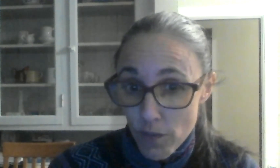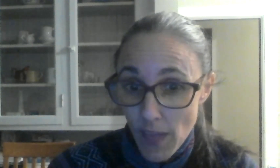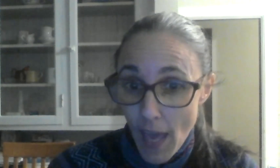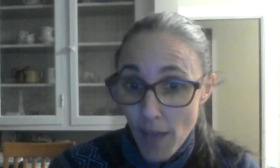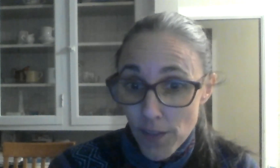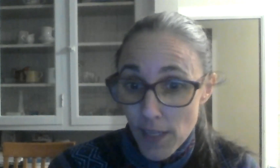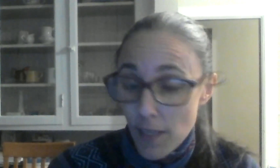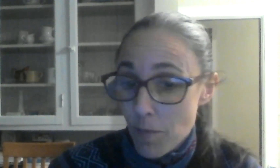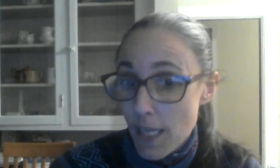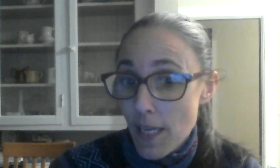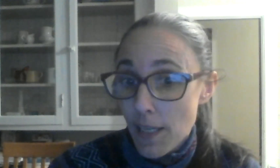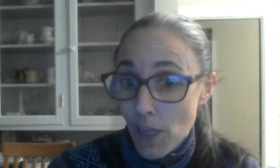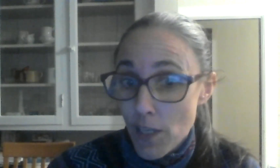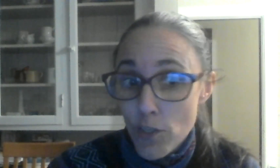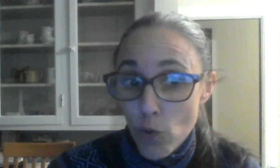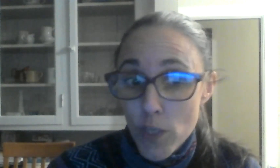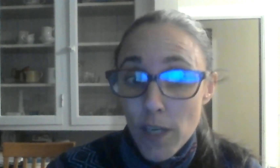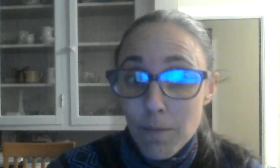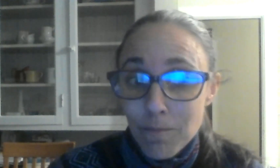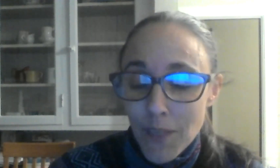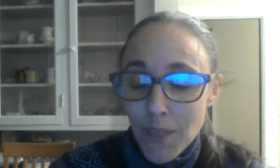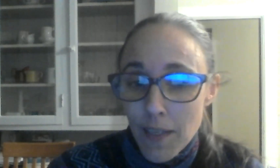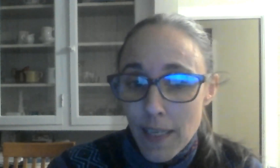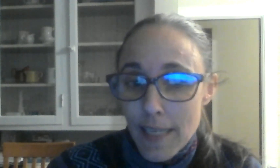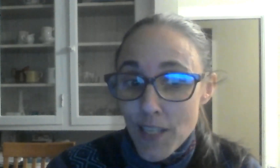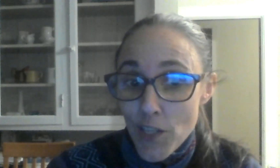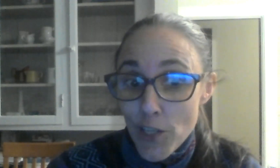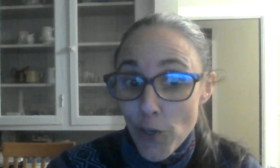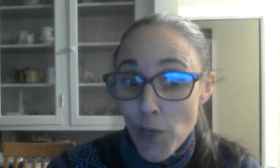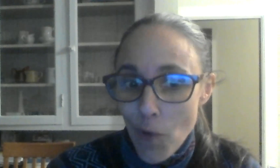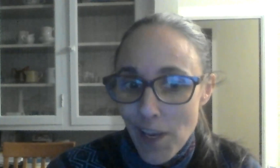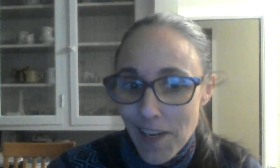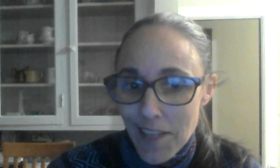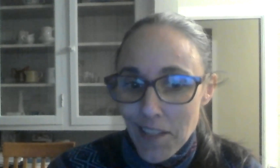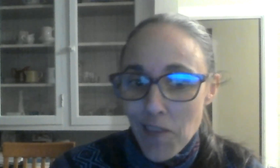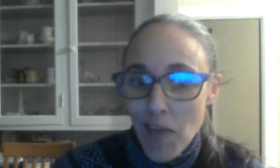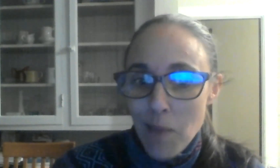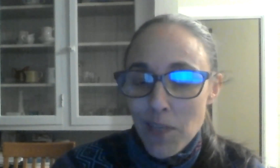the Athlete Committee in Atlanta, Georgia. He says the turning point in his life happened